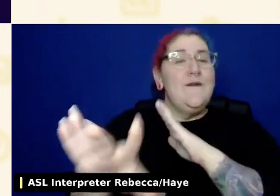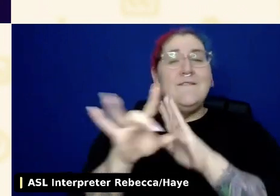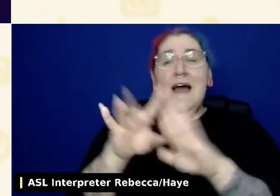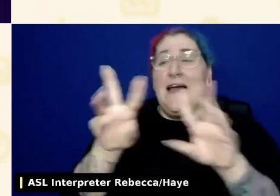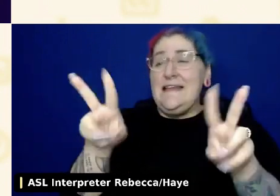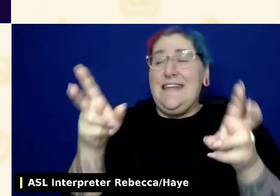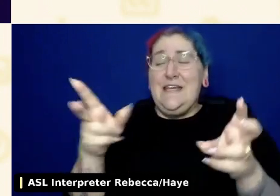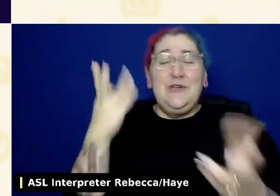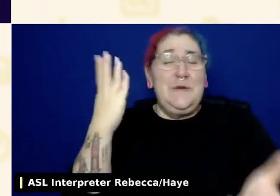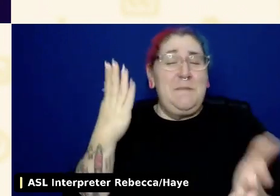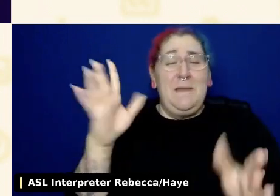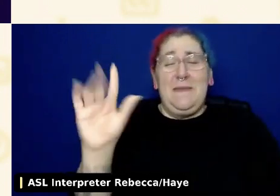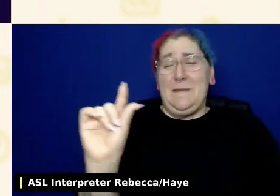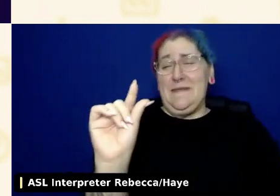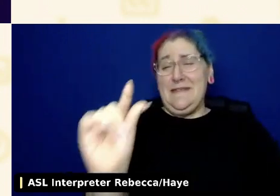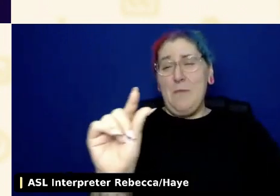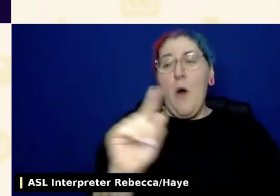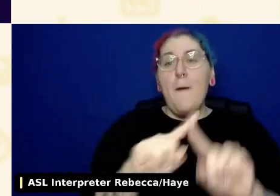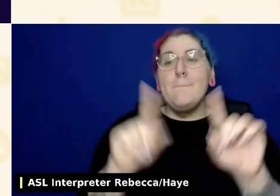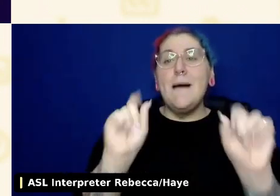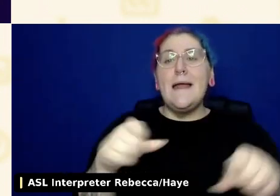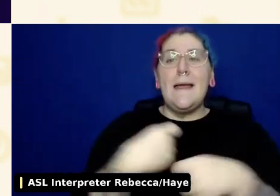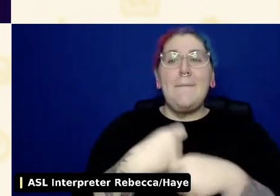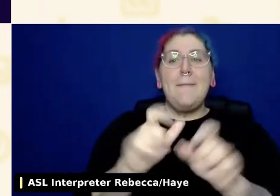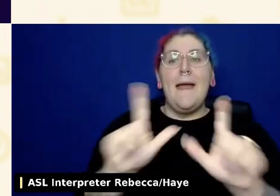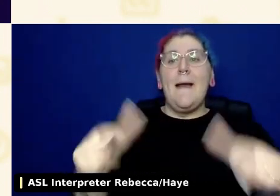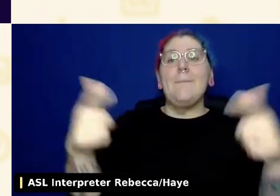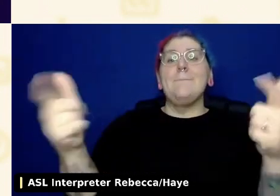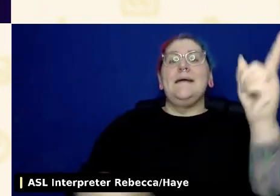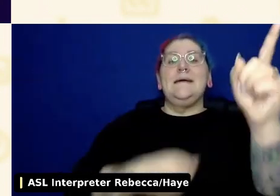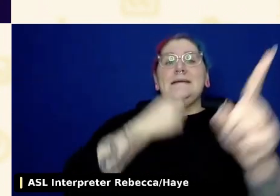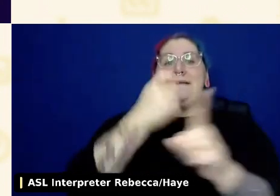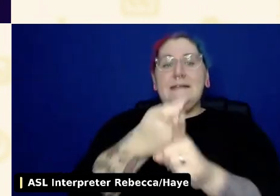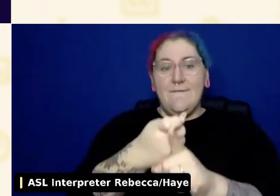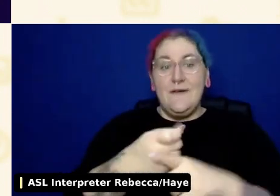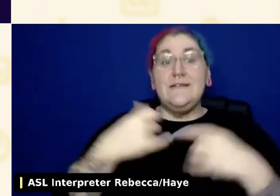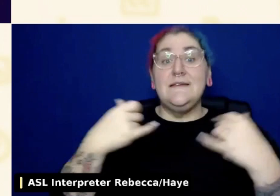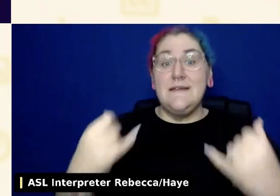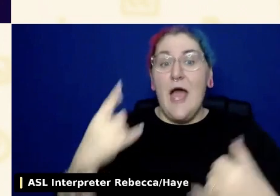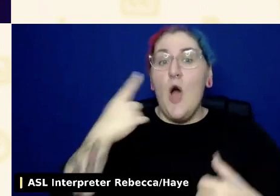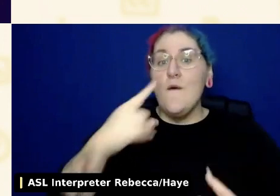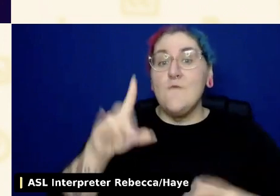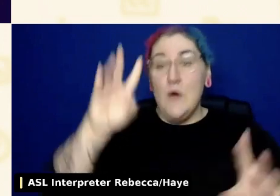or an automated tool like accessibility checker. We have a free version on WordPress.org to find problems